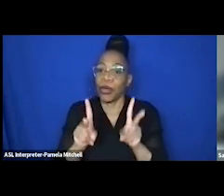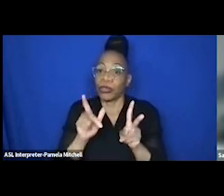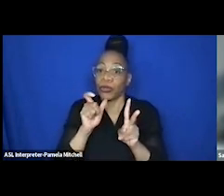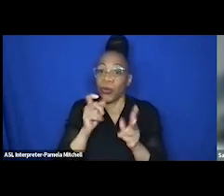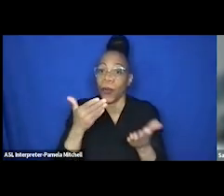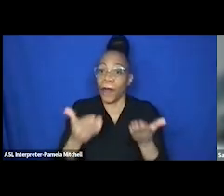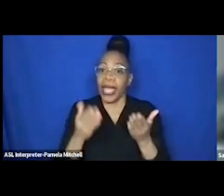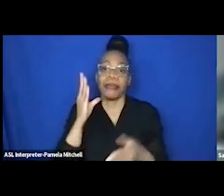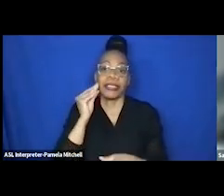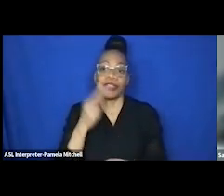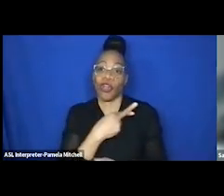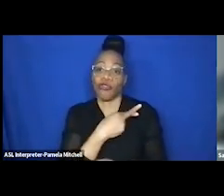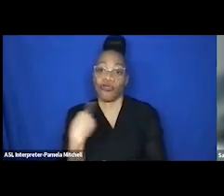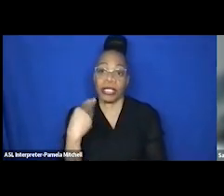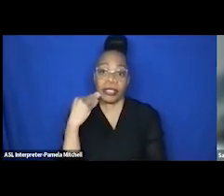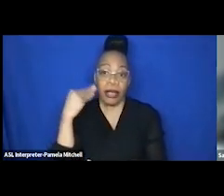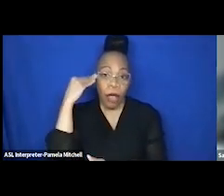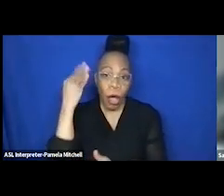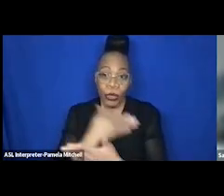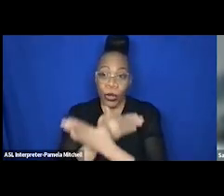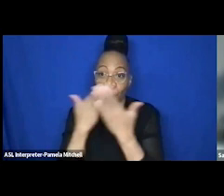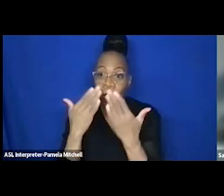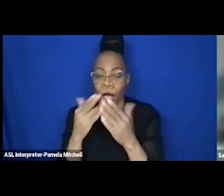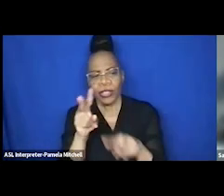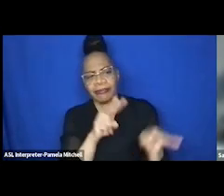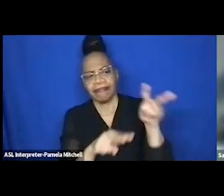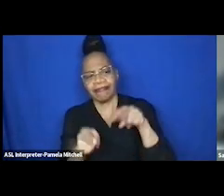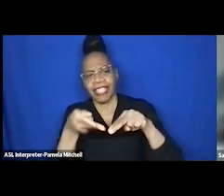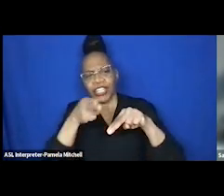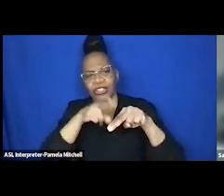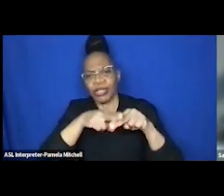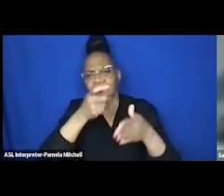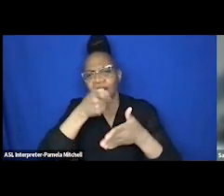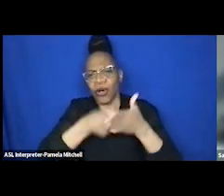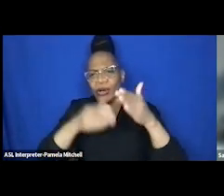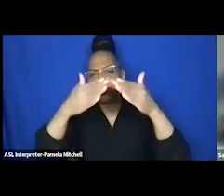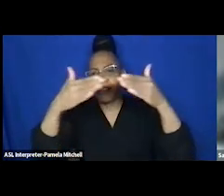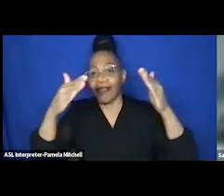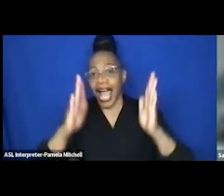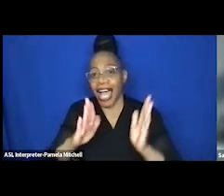Looking at, you know, the increasing cost of housing in our local communities and looking at how oftentimes the, you know,